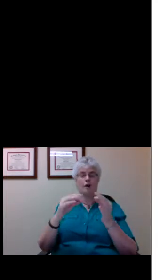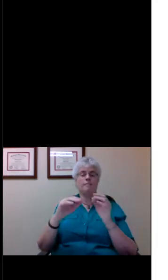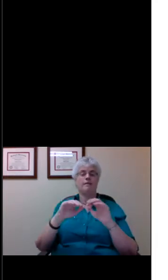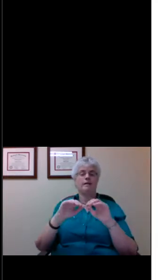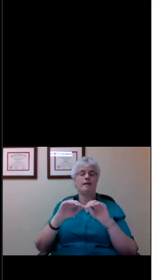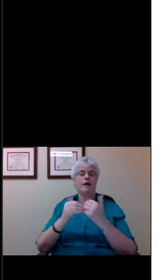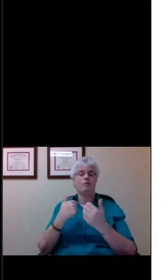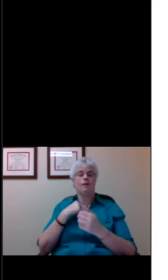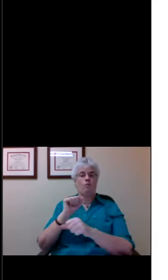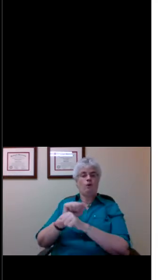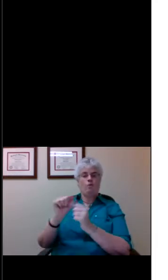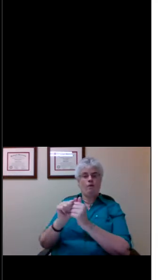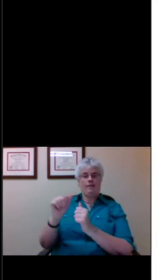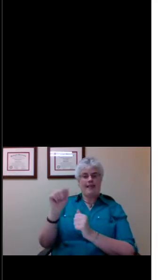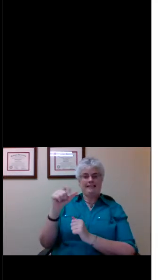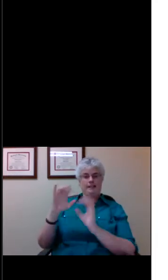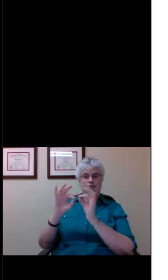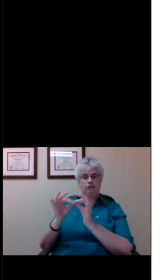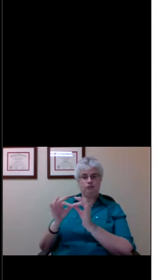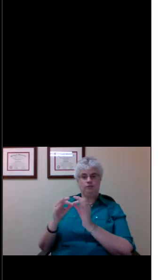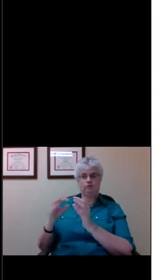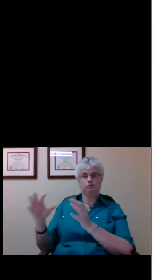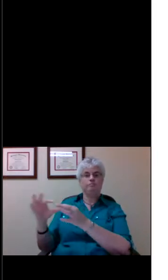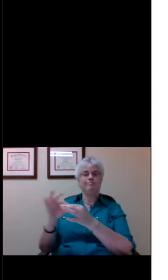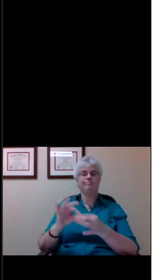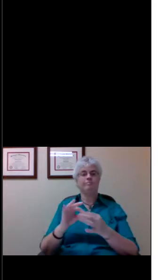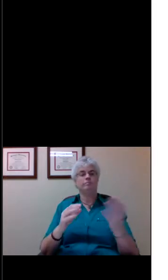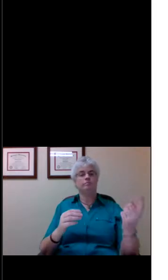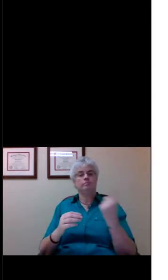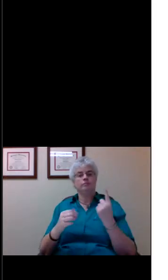competitive factor. So we worked with a group of American Sign Language